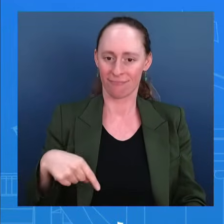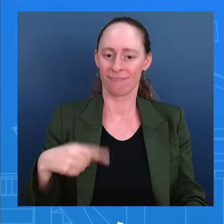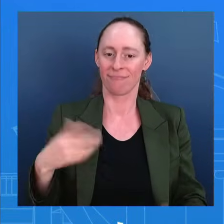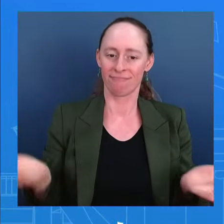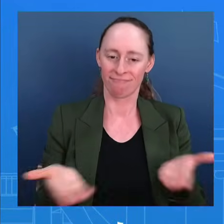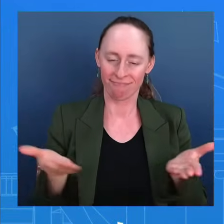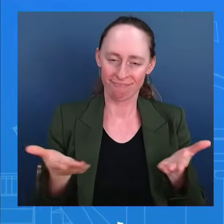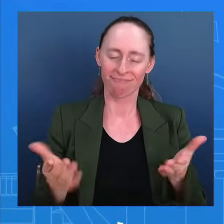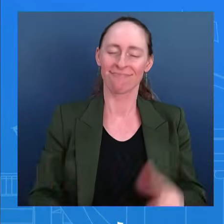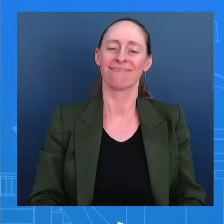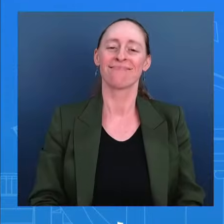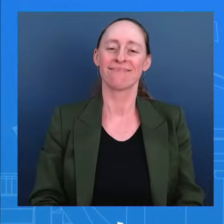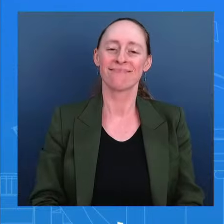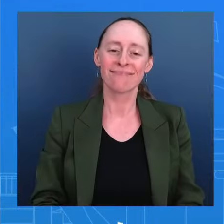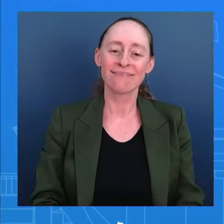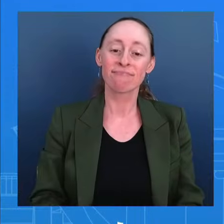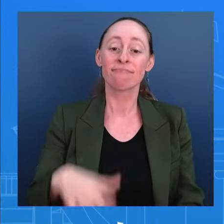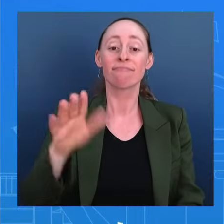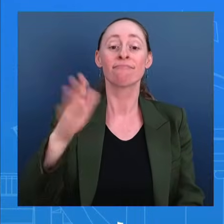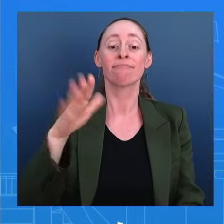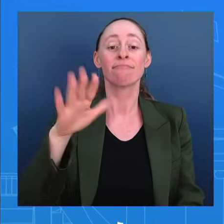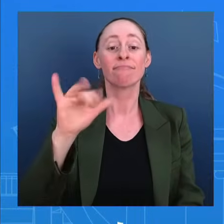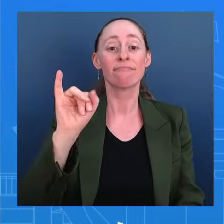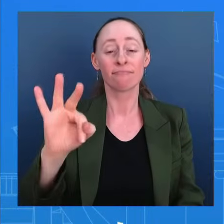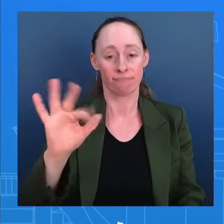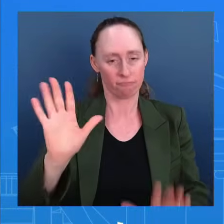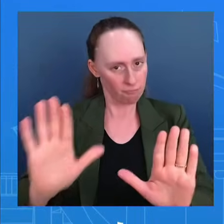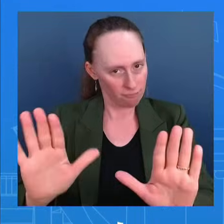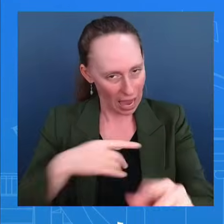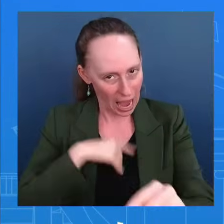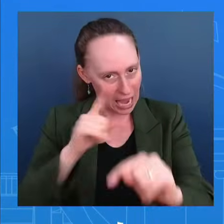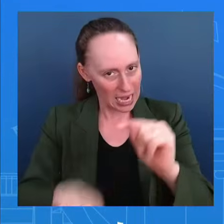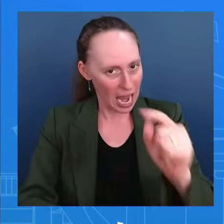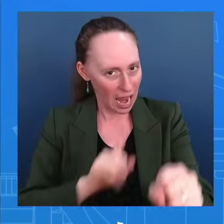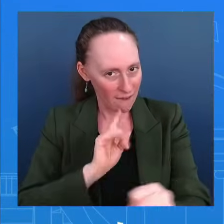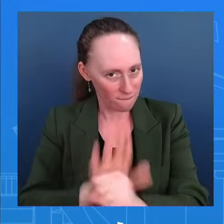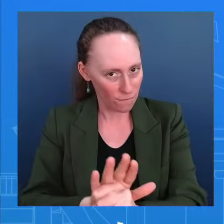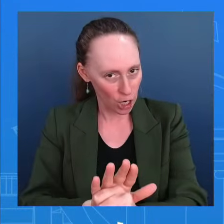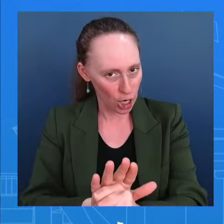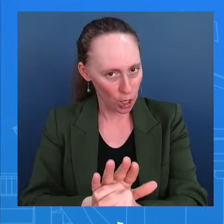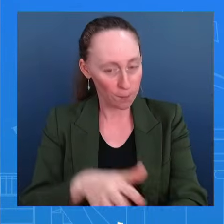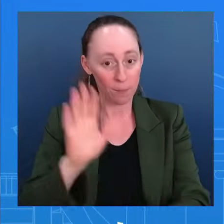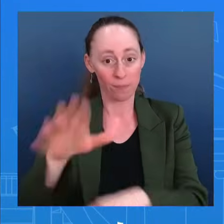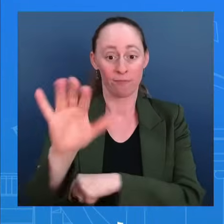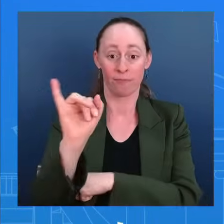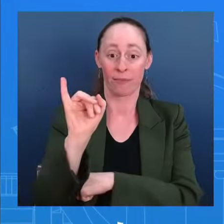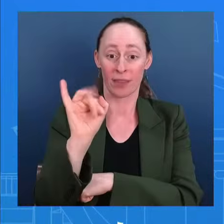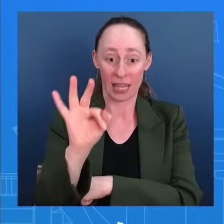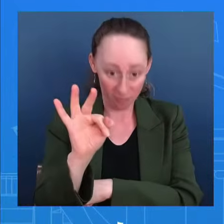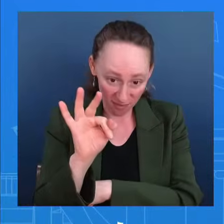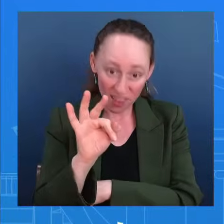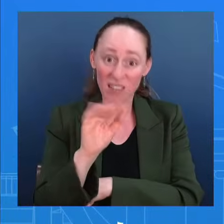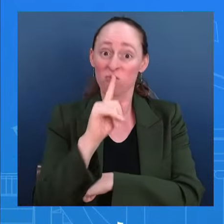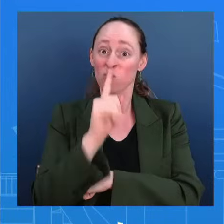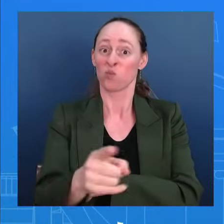we cannot confirm this -- if there was a call with President Putin, if that is indoo- -- indeed true, yeah, there are concerns,